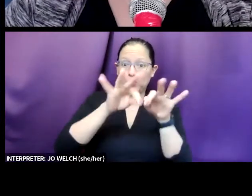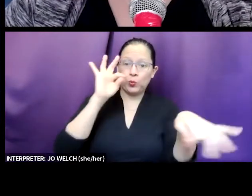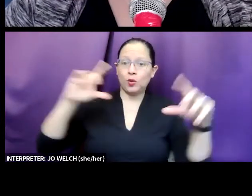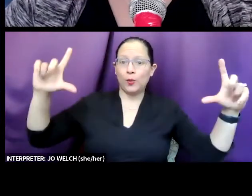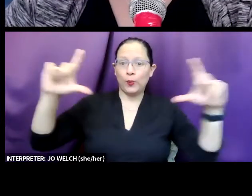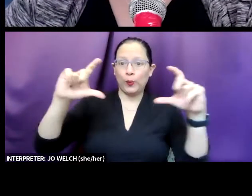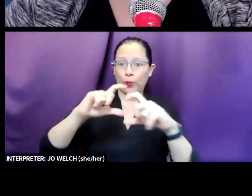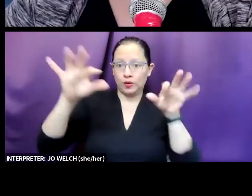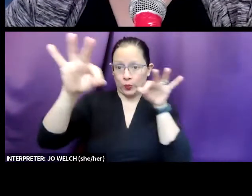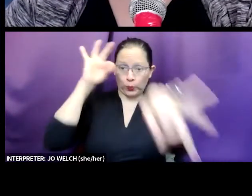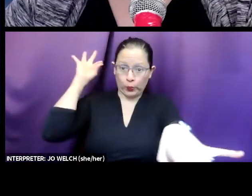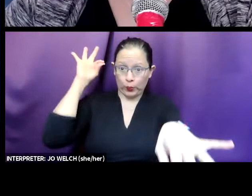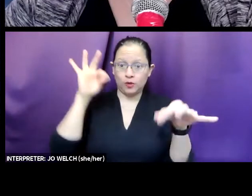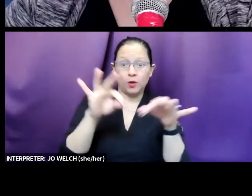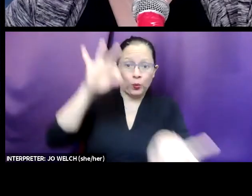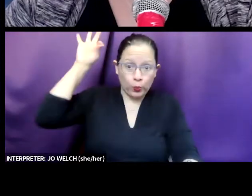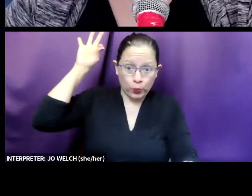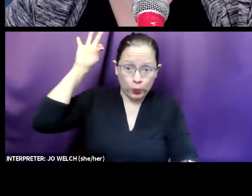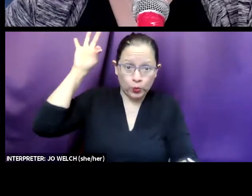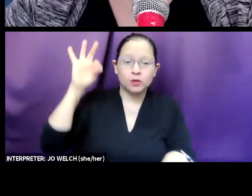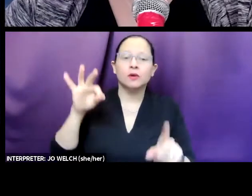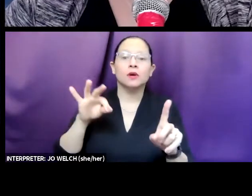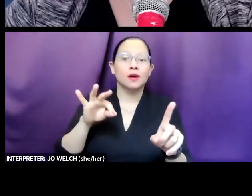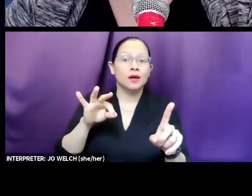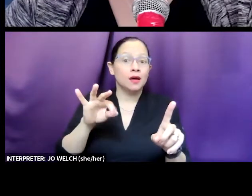On the eve of the big march for our lives.